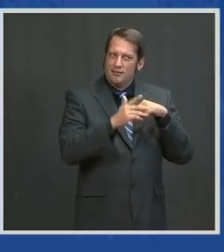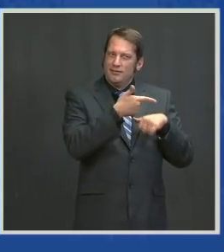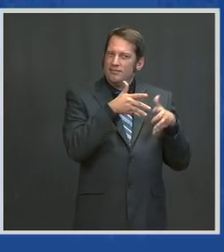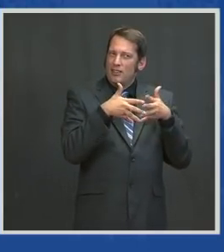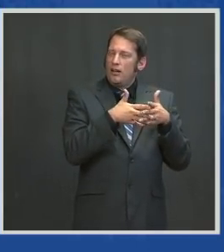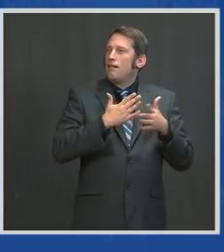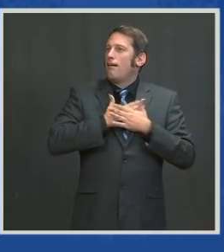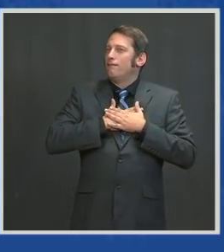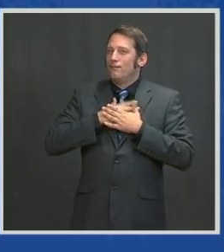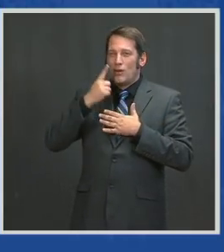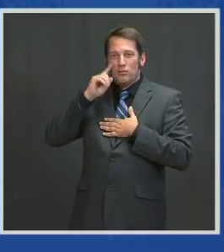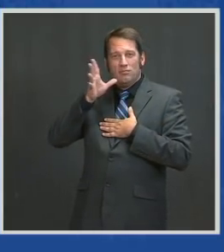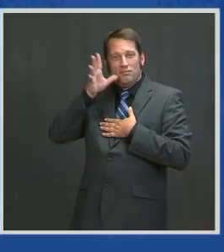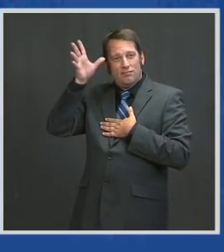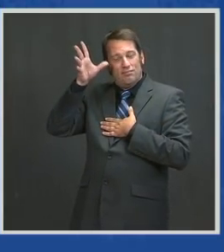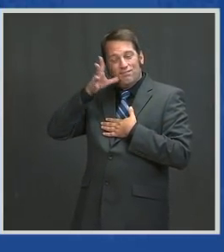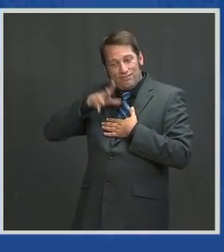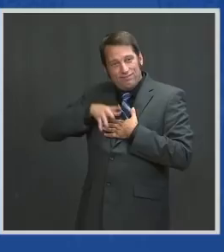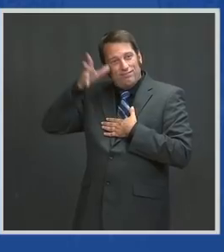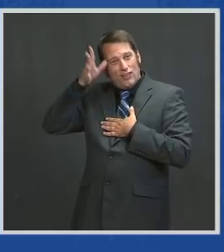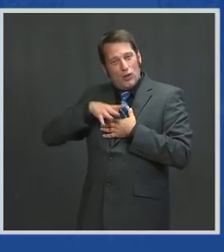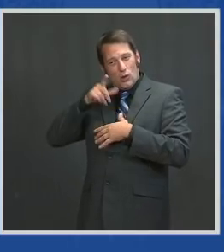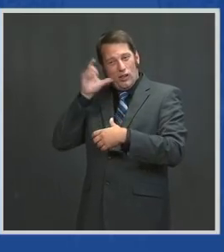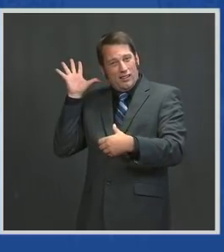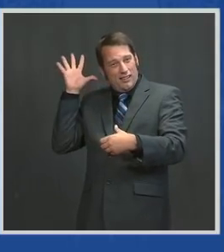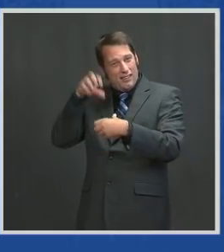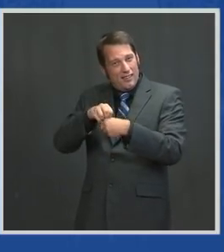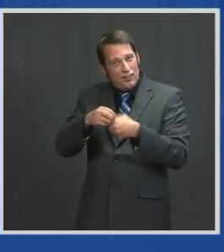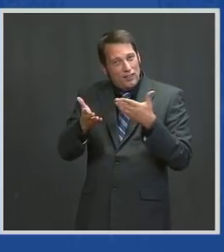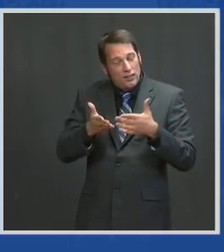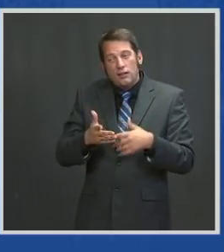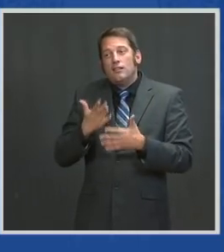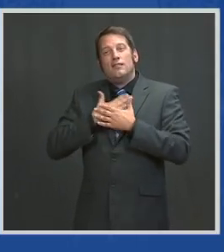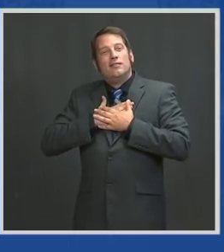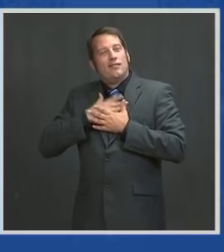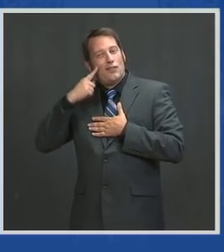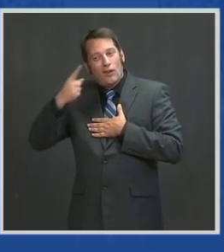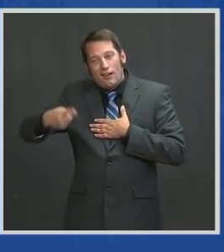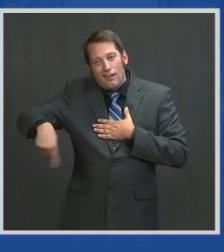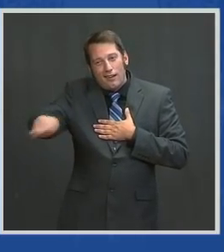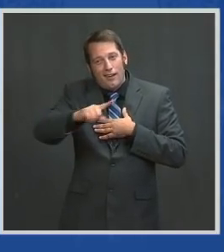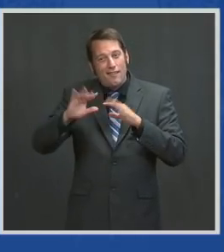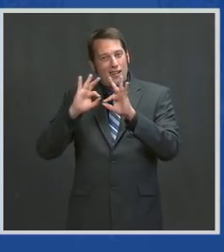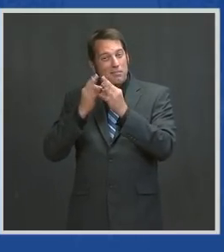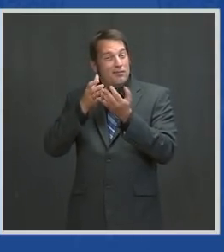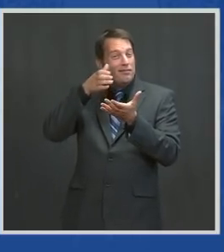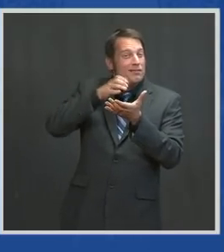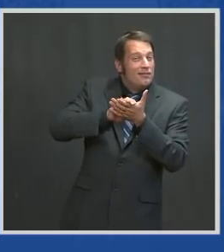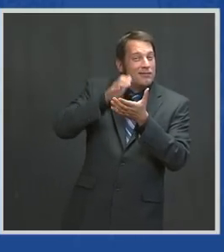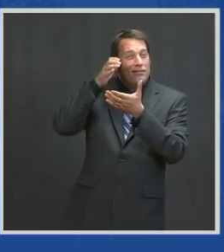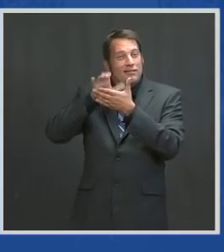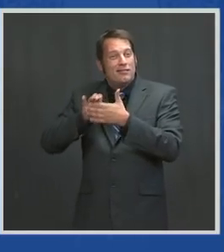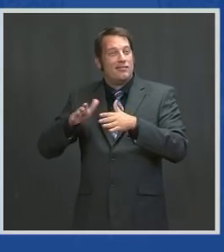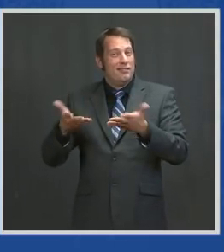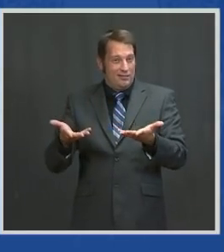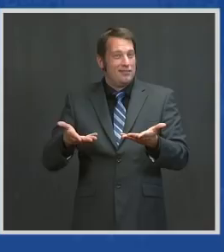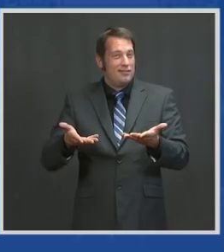your husbands and wives, your moms and dads, and love for the communities that you build together.